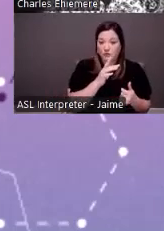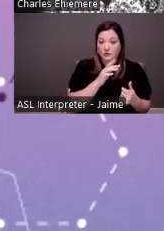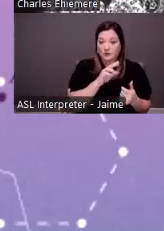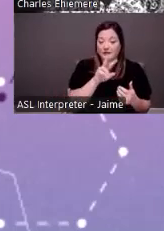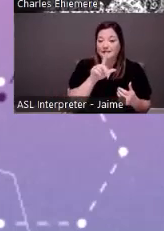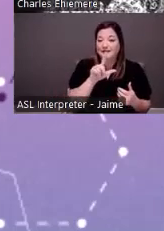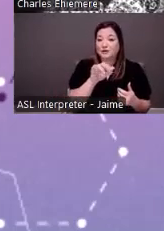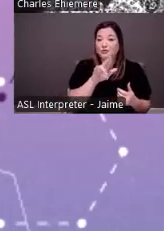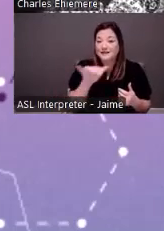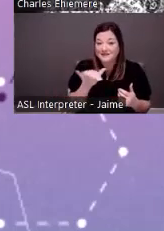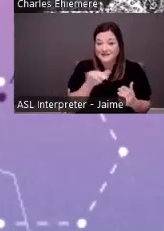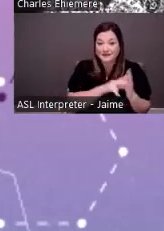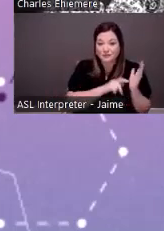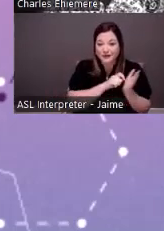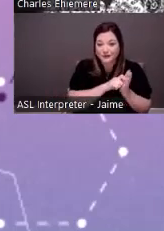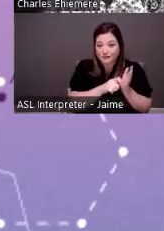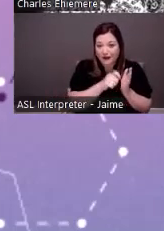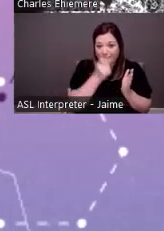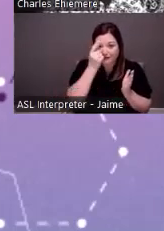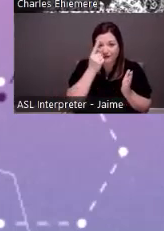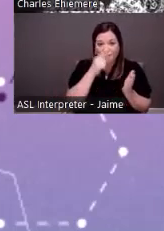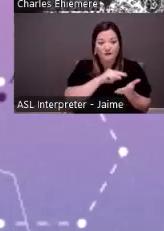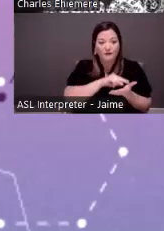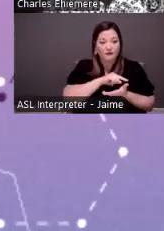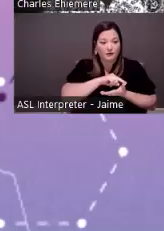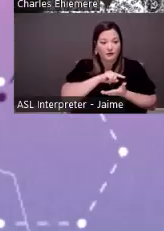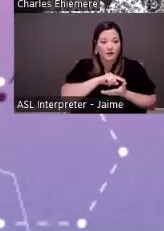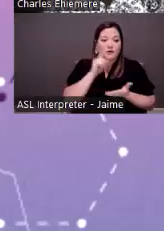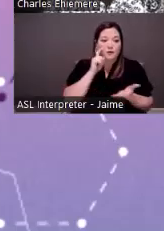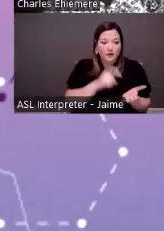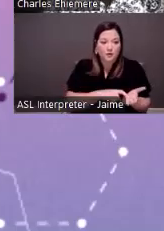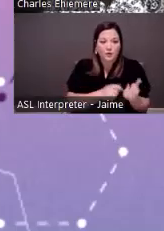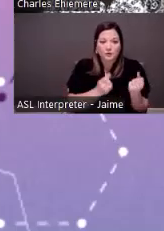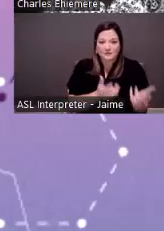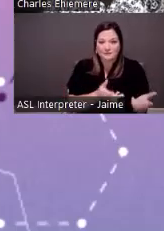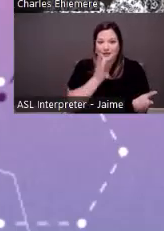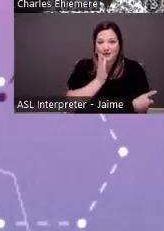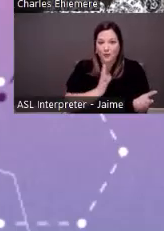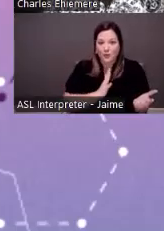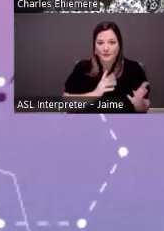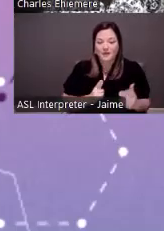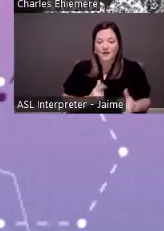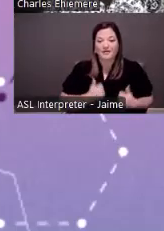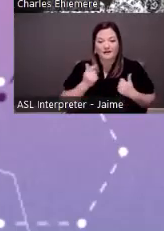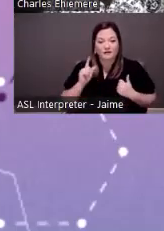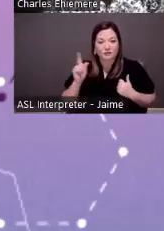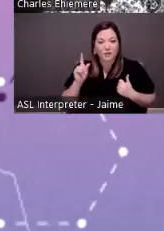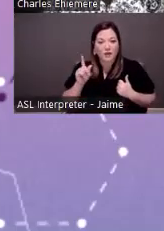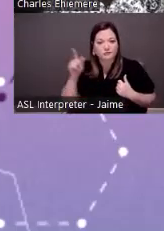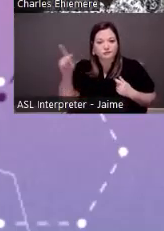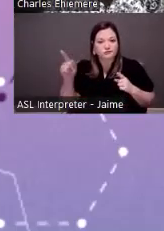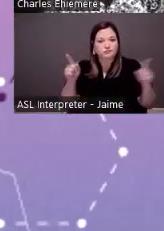so you notice that there's a lot of women in the rural areas because of access.